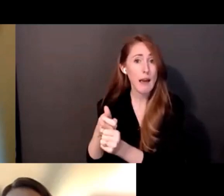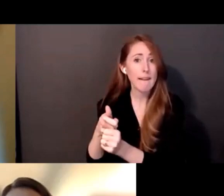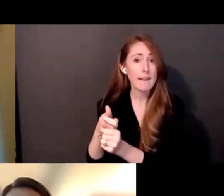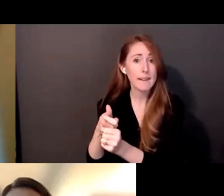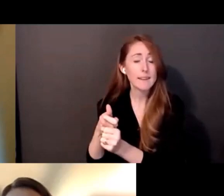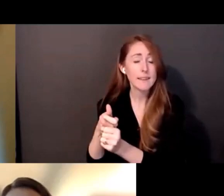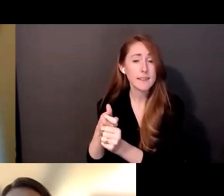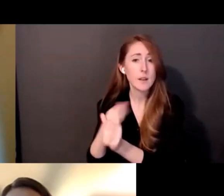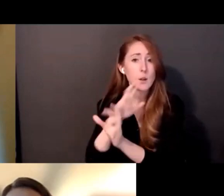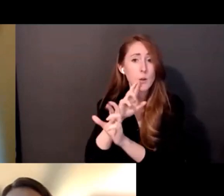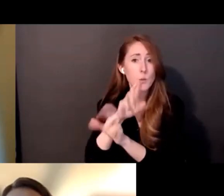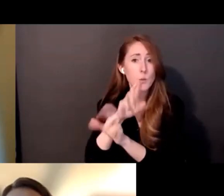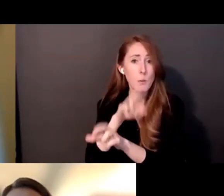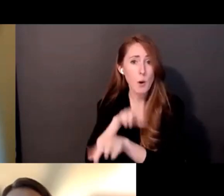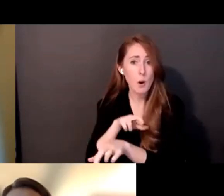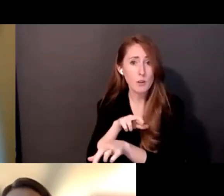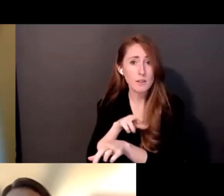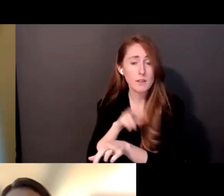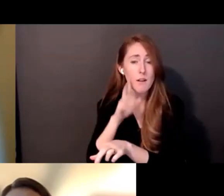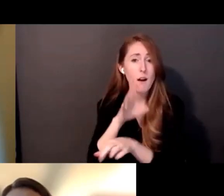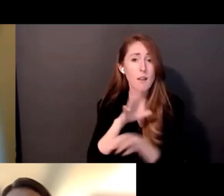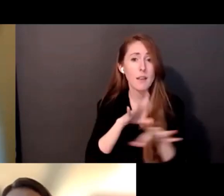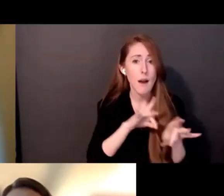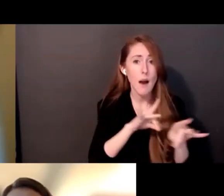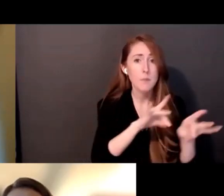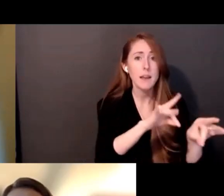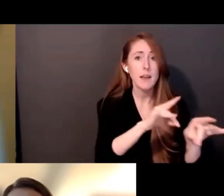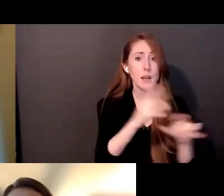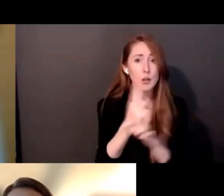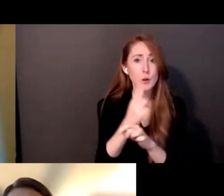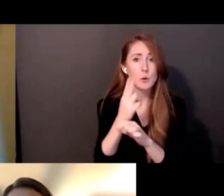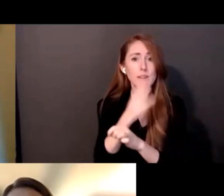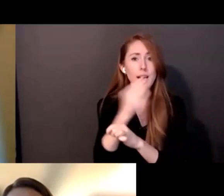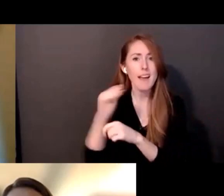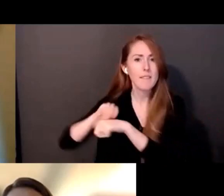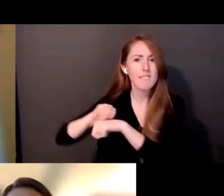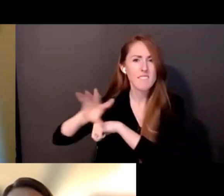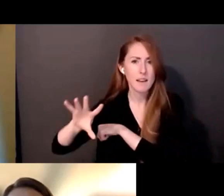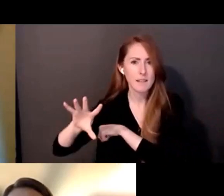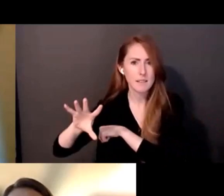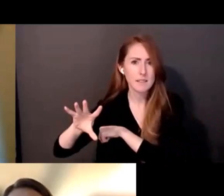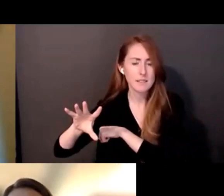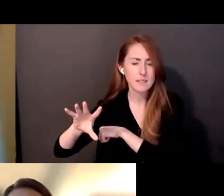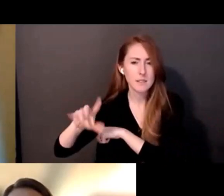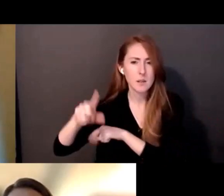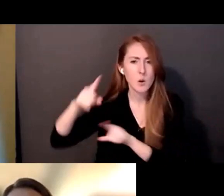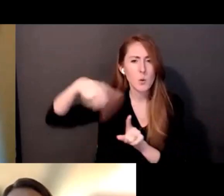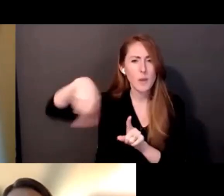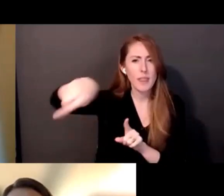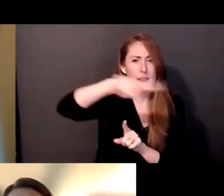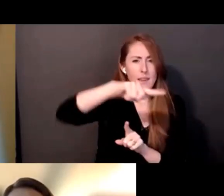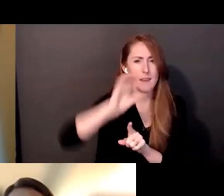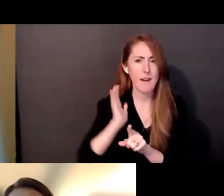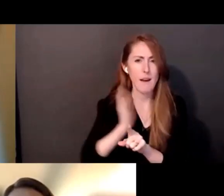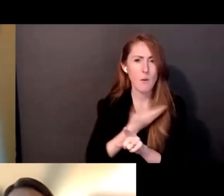and effects of the research within our stakeholders. So it really requires us to reach back